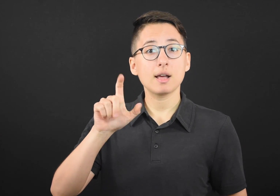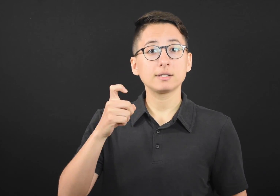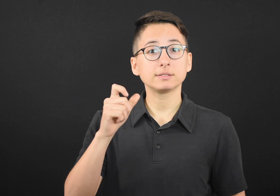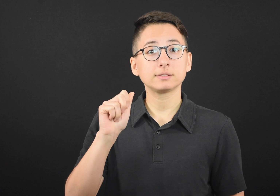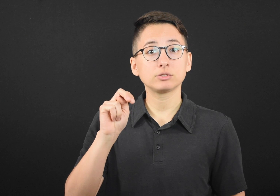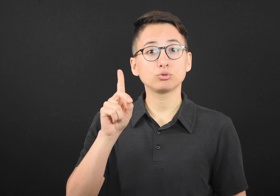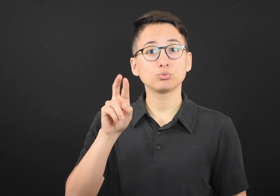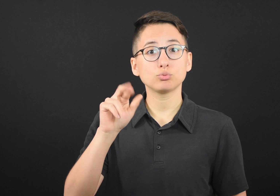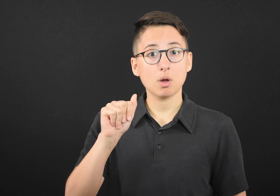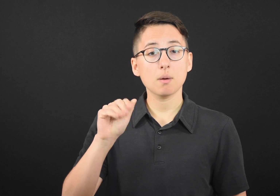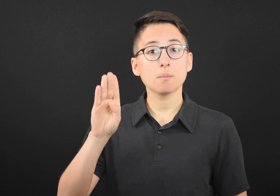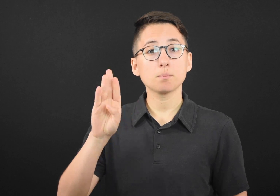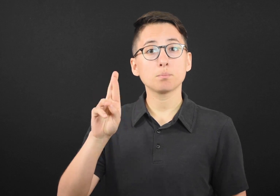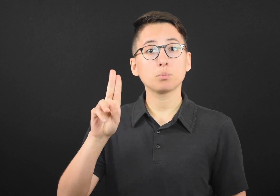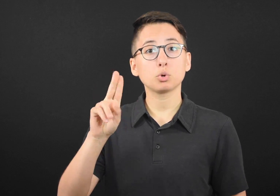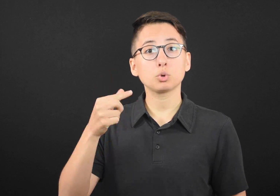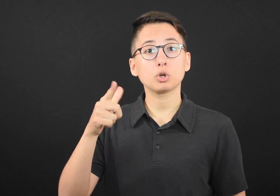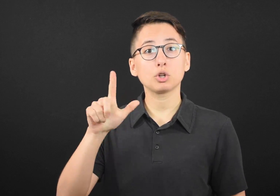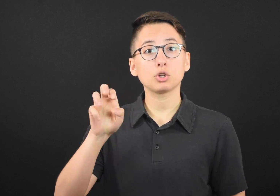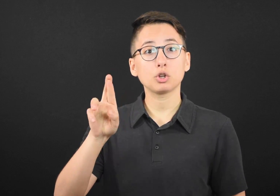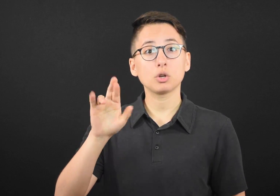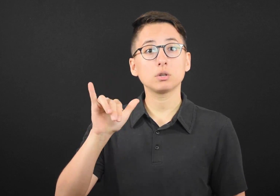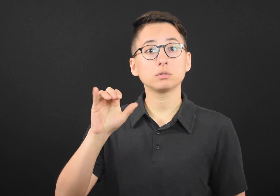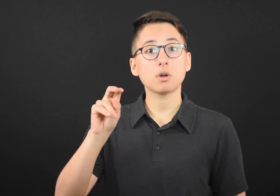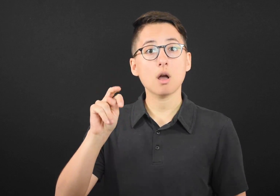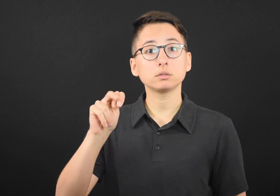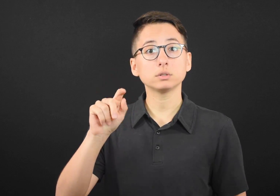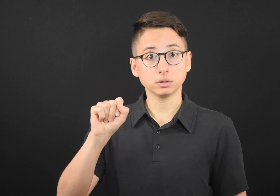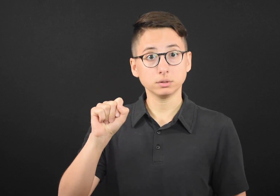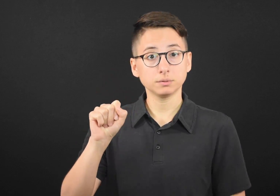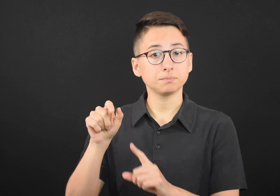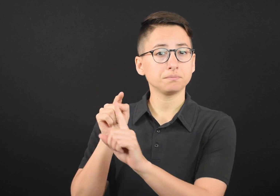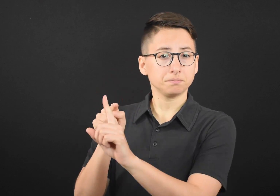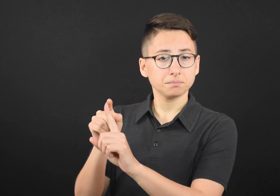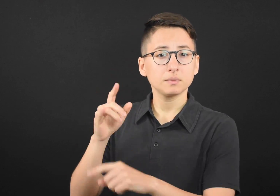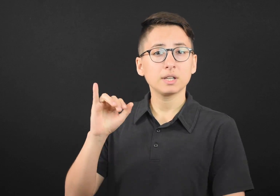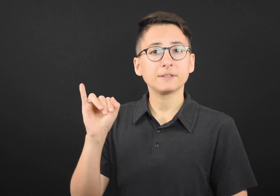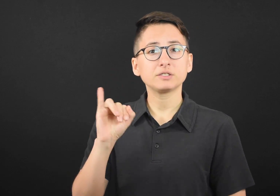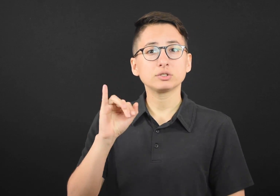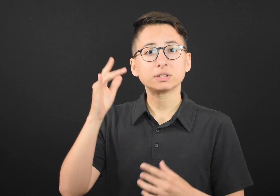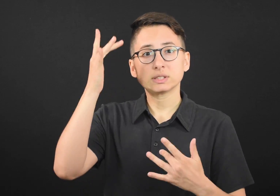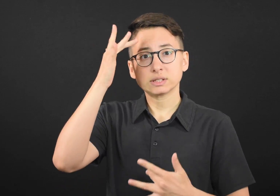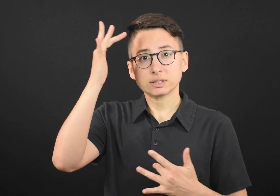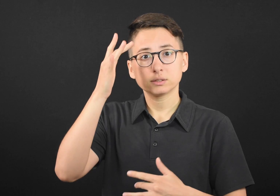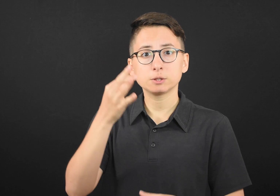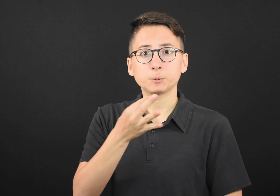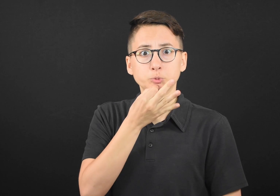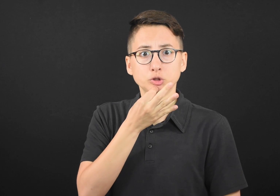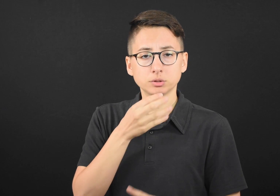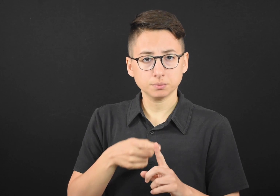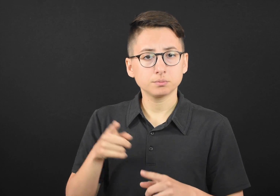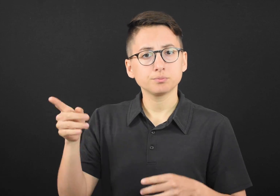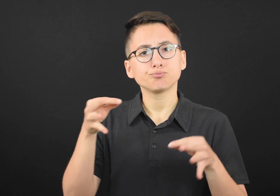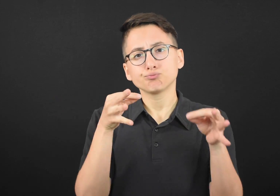Infectious disease expert Dr. Alexandra Brugler Yonts explains why